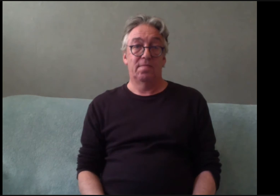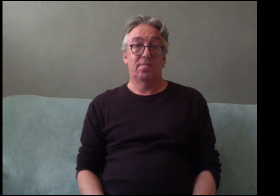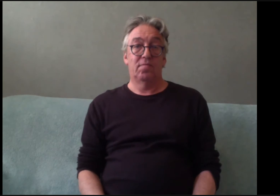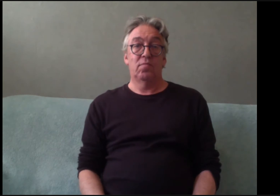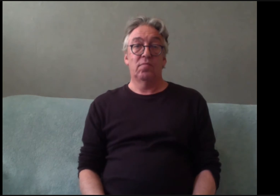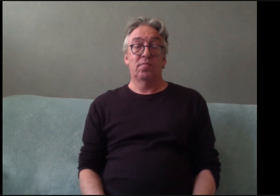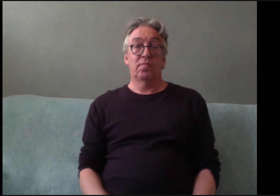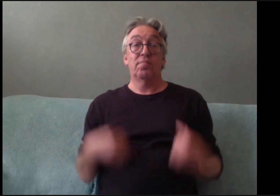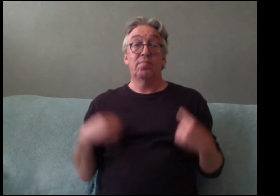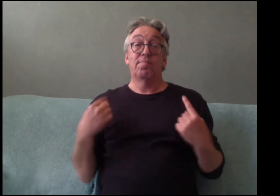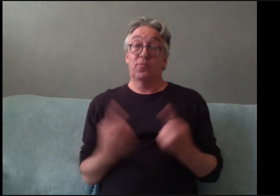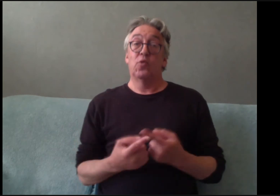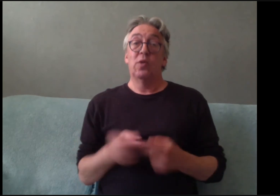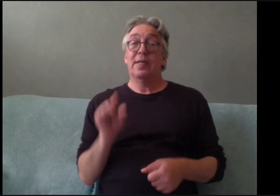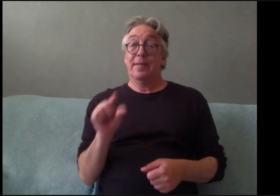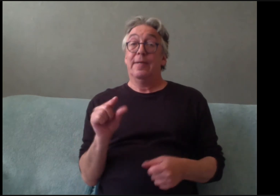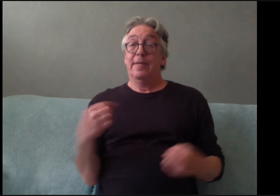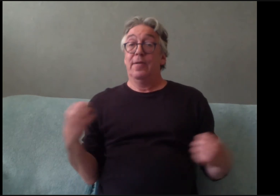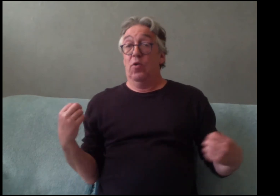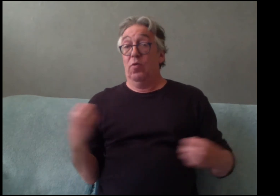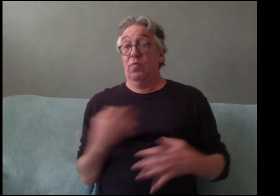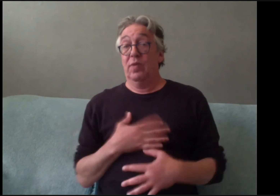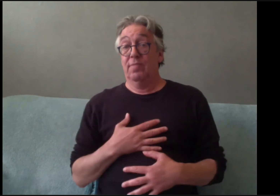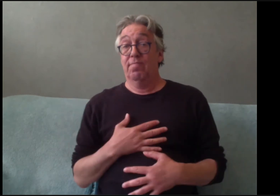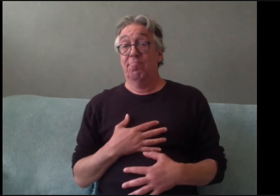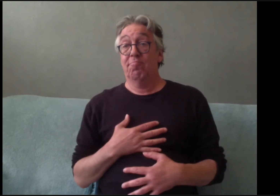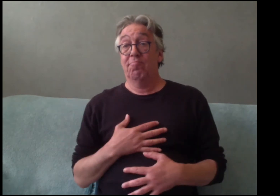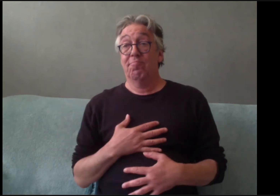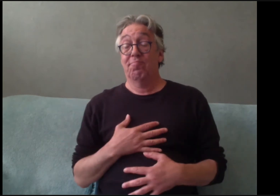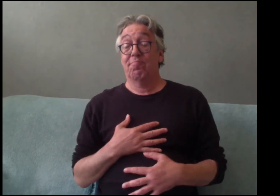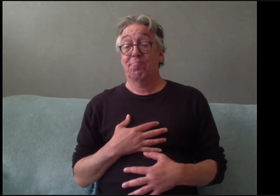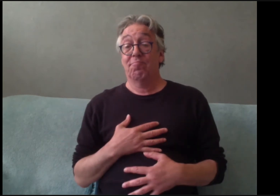that disability couldn't be a motive for denying access to healthcare.